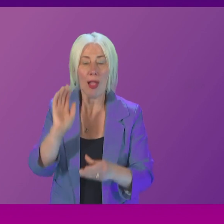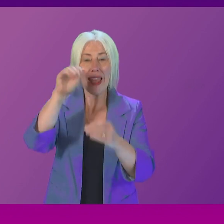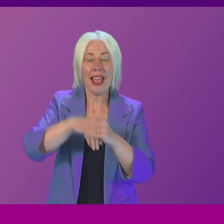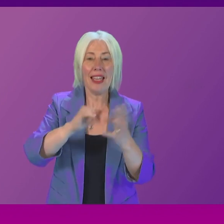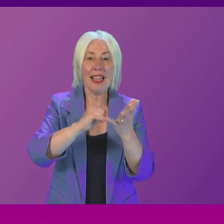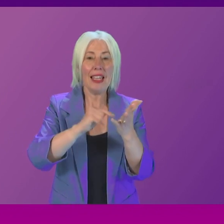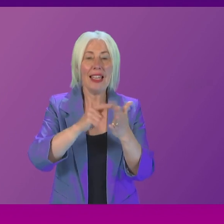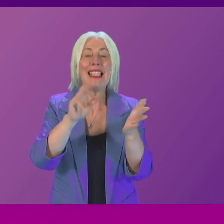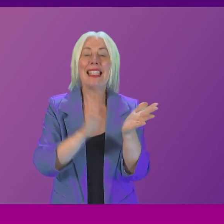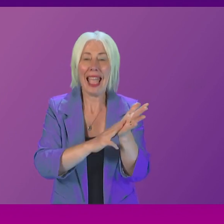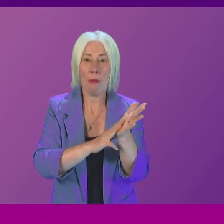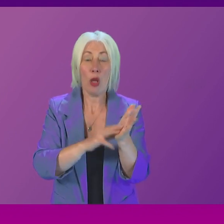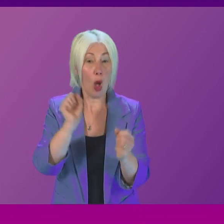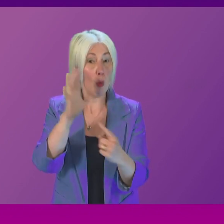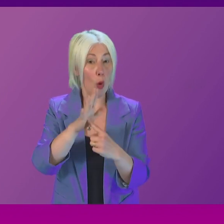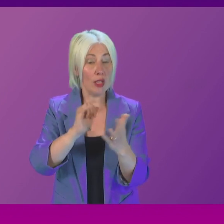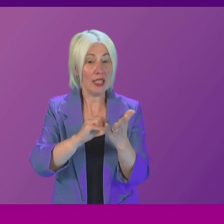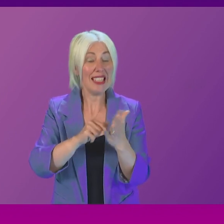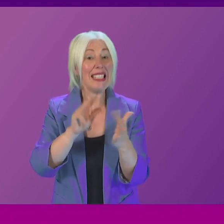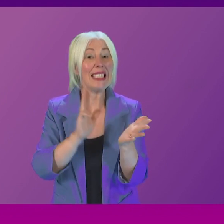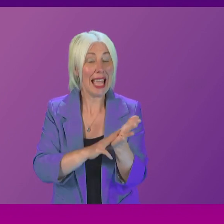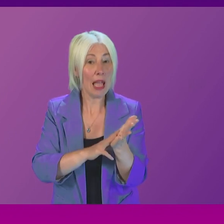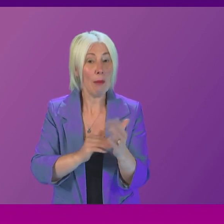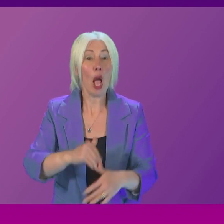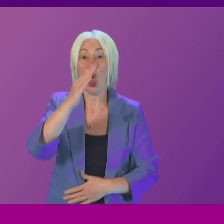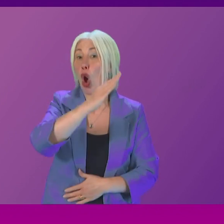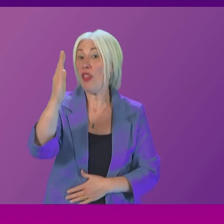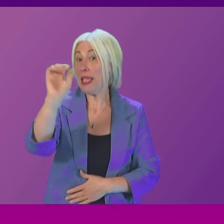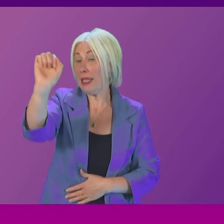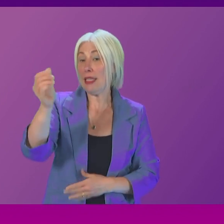Given the importance of STEM, particularly to the north-east economy, and its role in